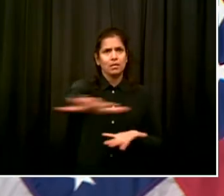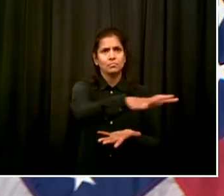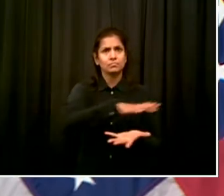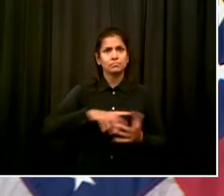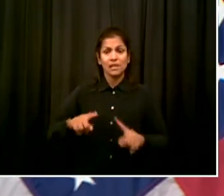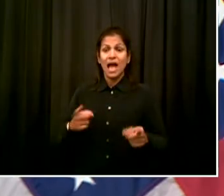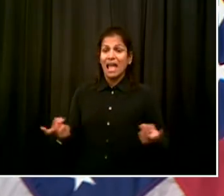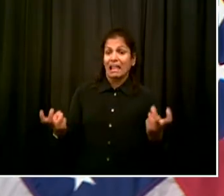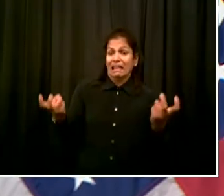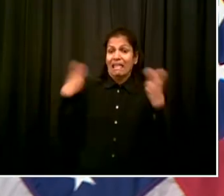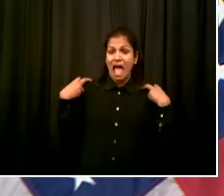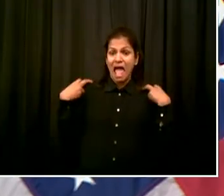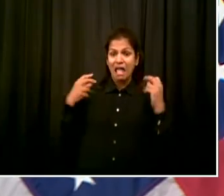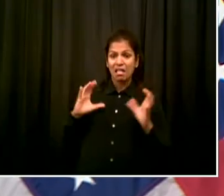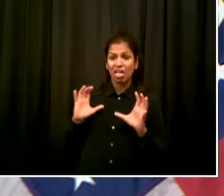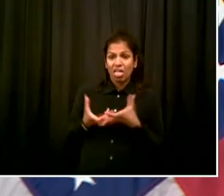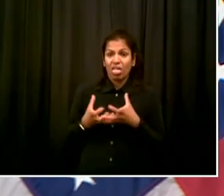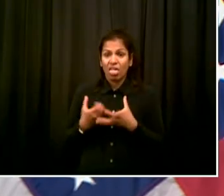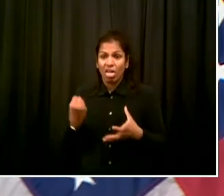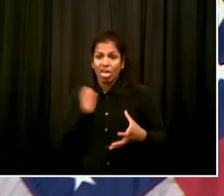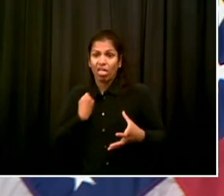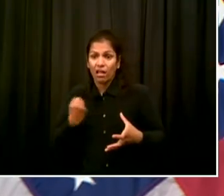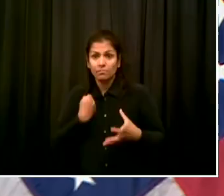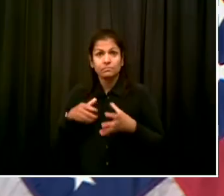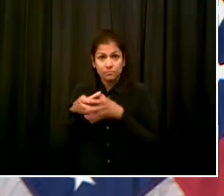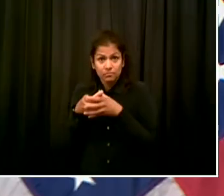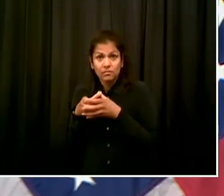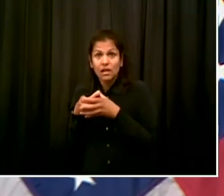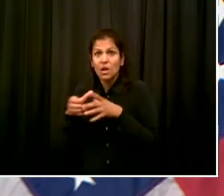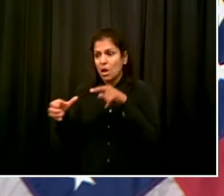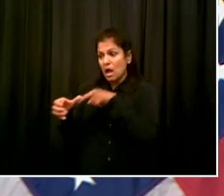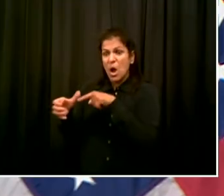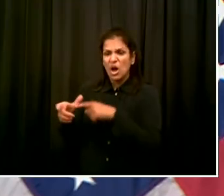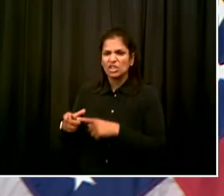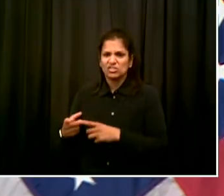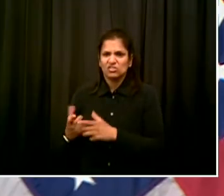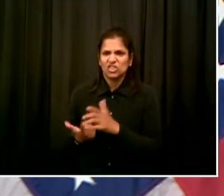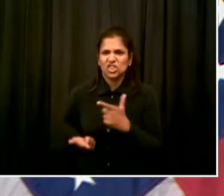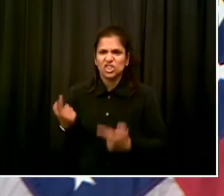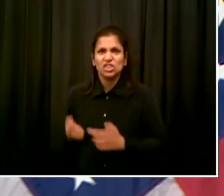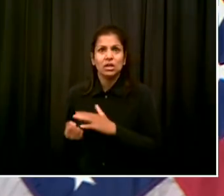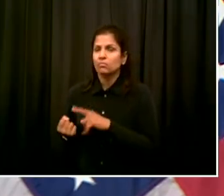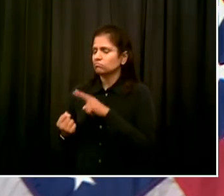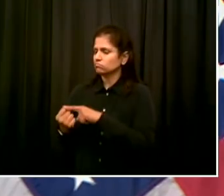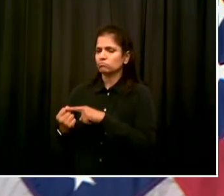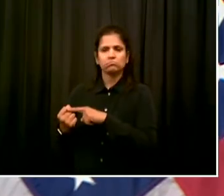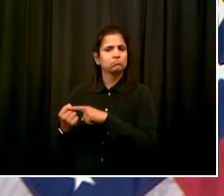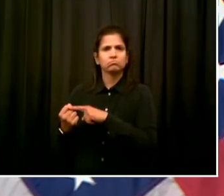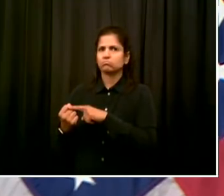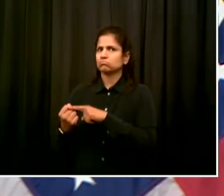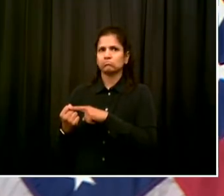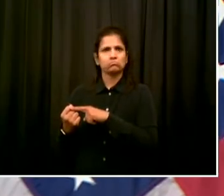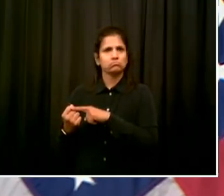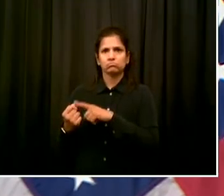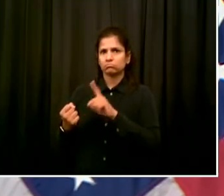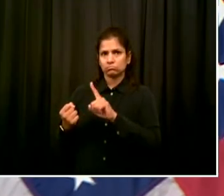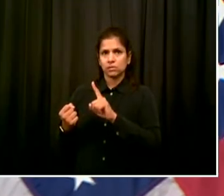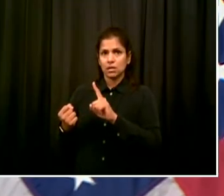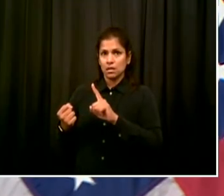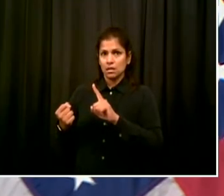SFEAR. WE HAVE NO INTENTION OF GIVG INBACK TO GANG MEMBERS ANY BLOCKS THAT WE HAVE LEARNED WITH THEIR OWN SWEAT AND BLOOD